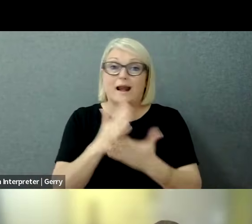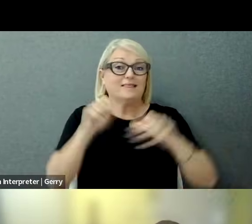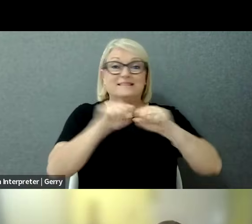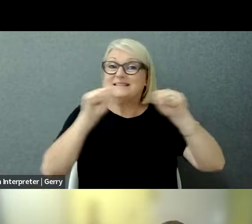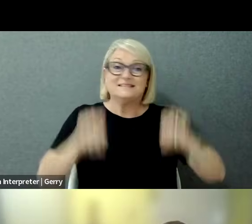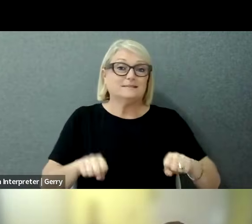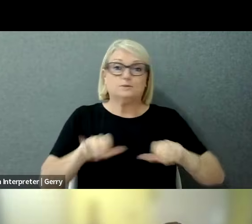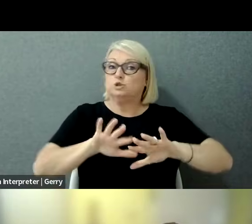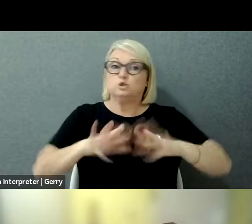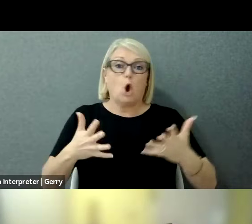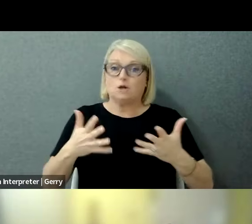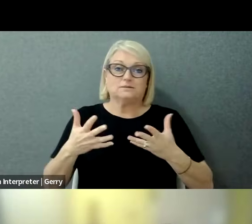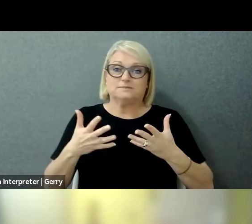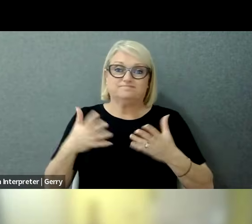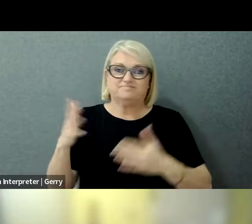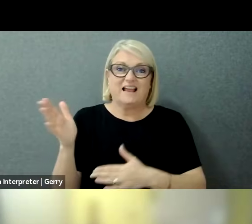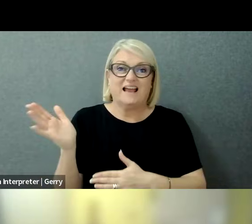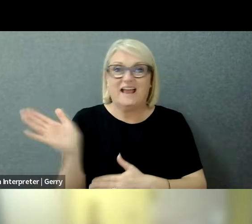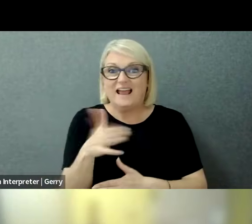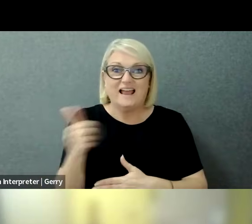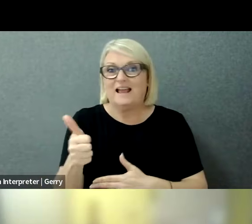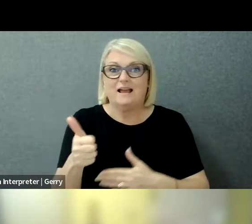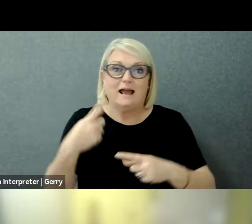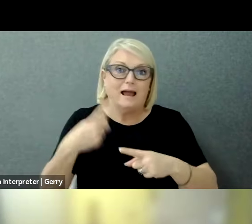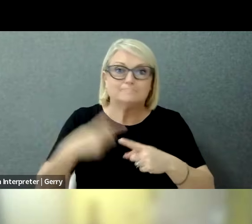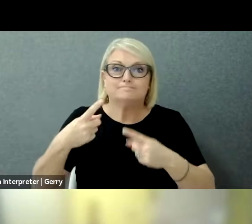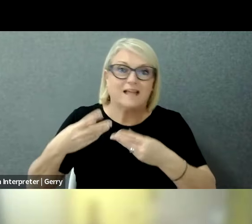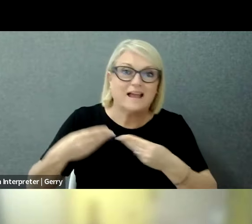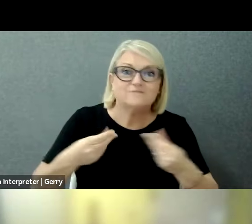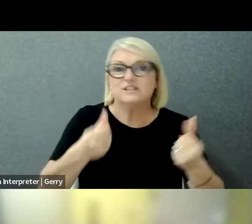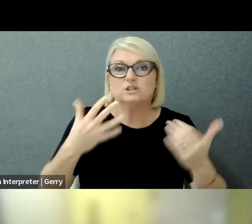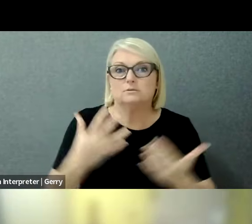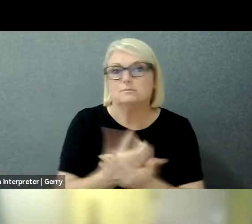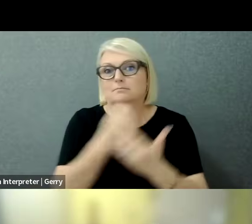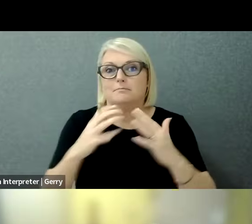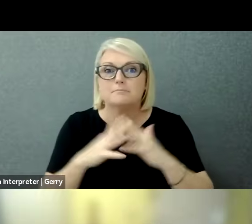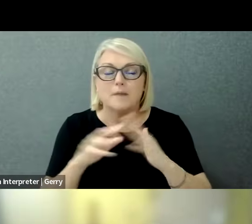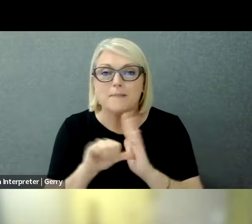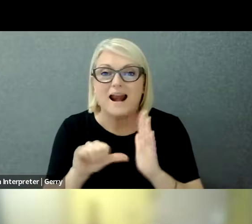kind of hypothesis of Thriving Kids in the allied health space is that actually we can use and